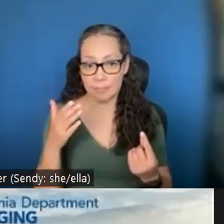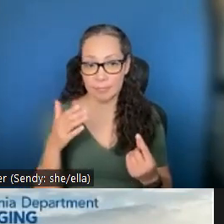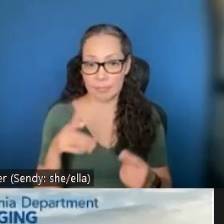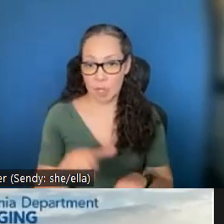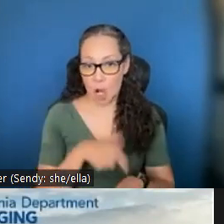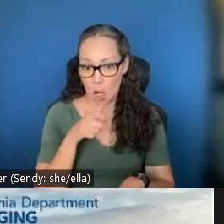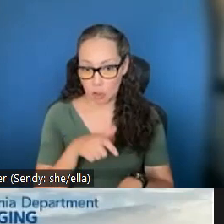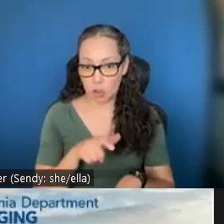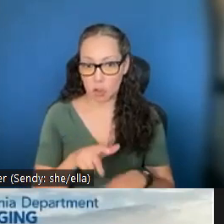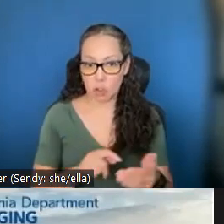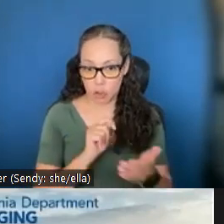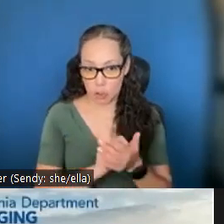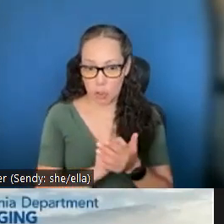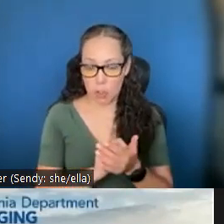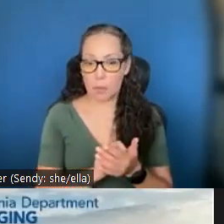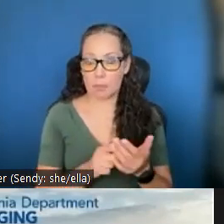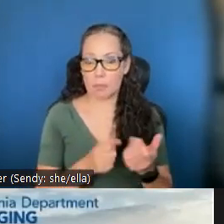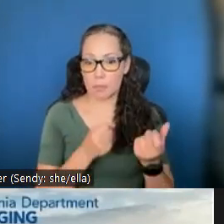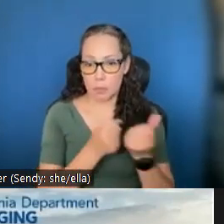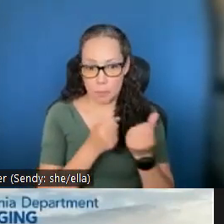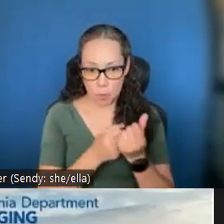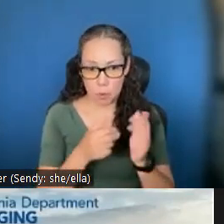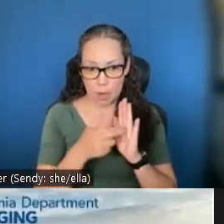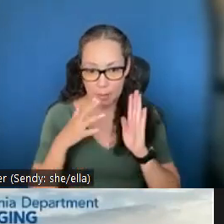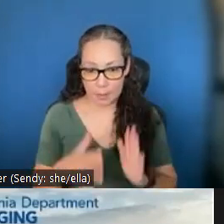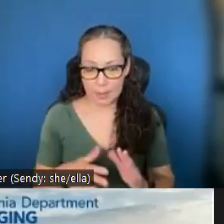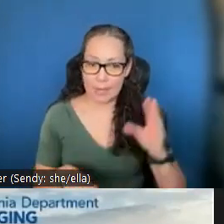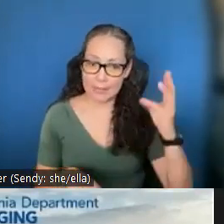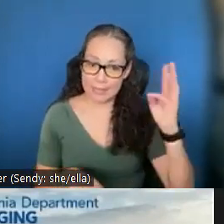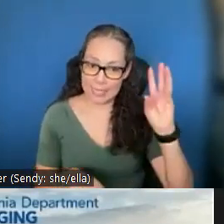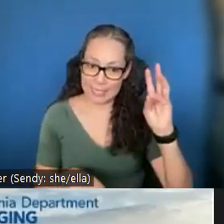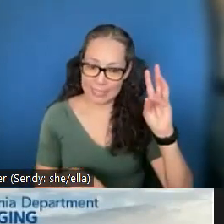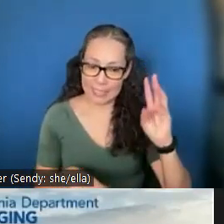supports Representatives we have six starting with Gabriel Rogan from the North Bay Regional